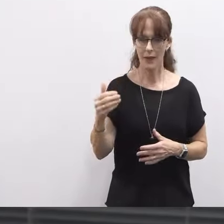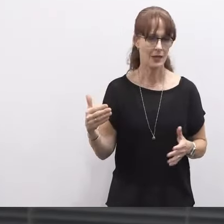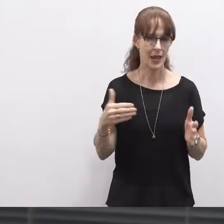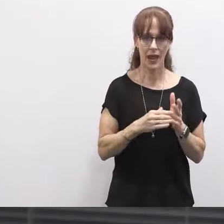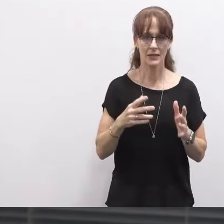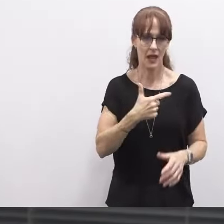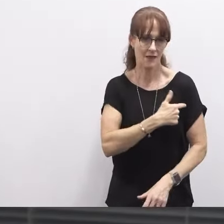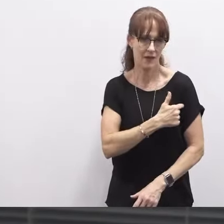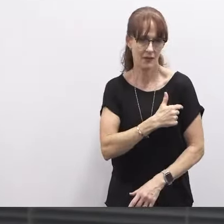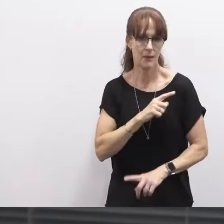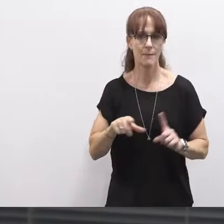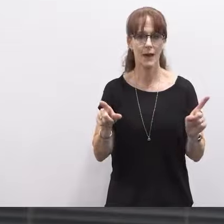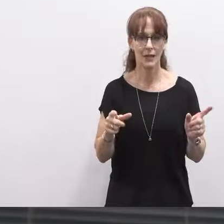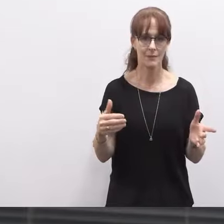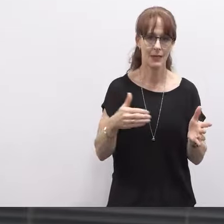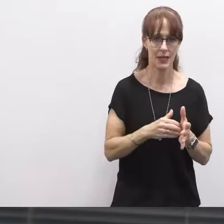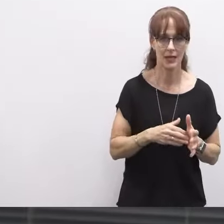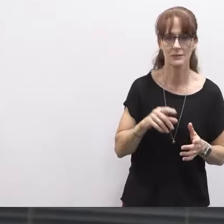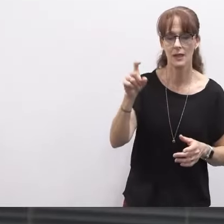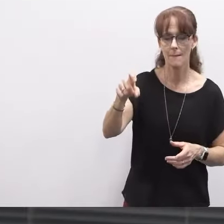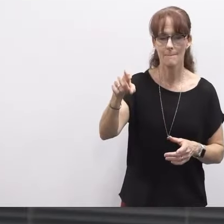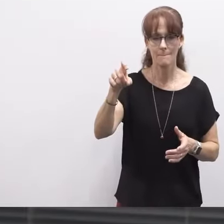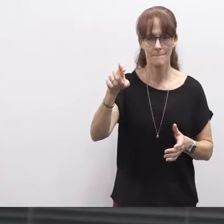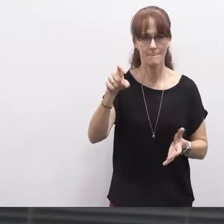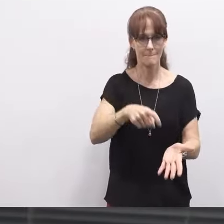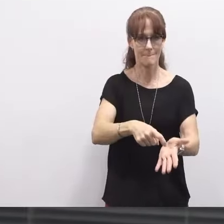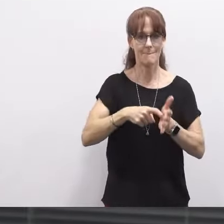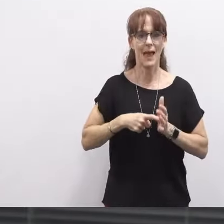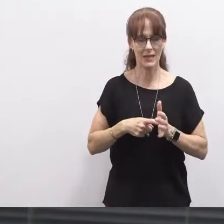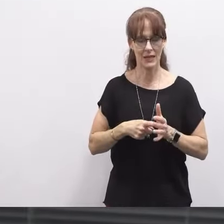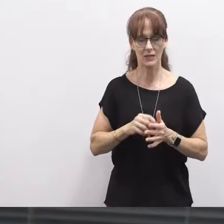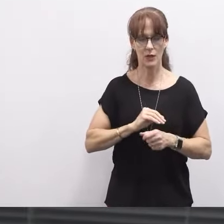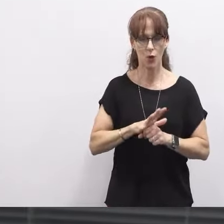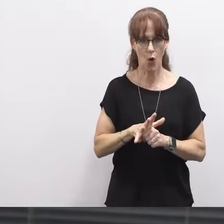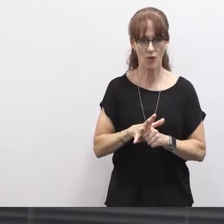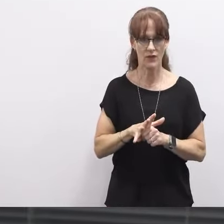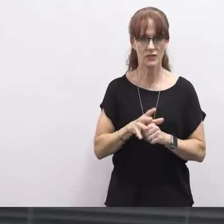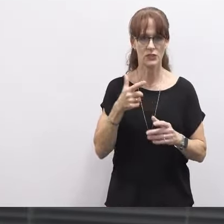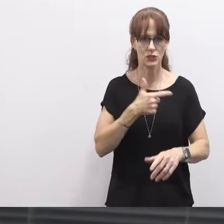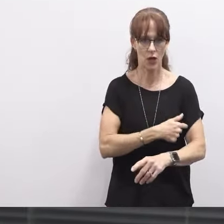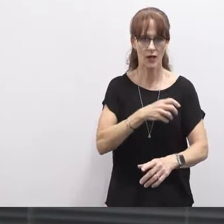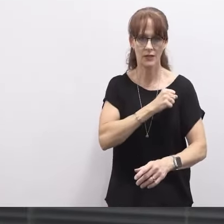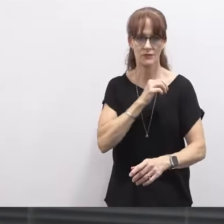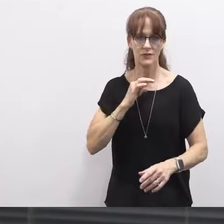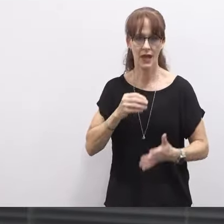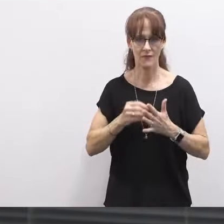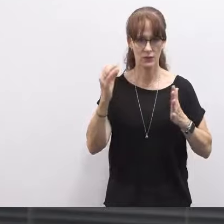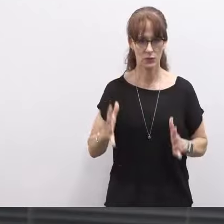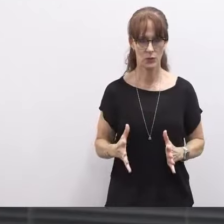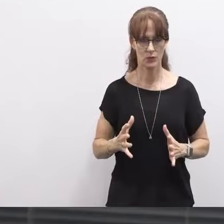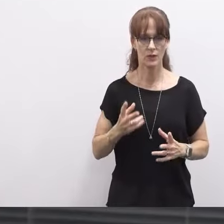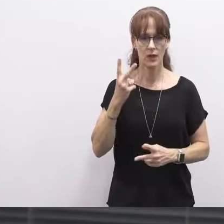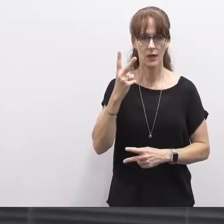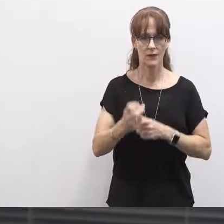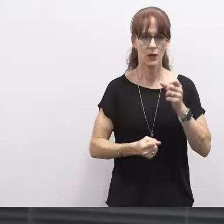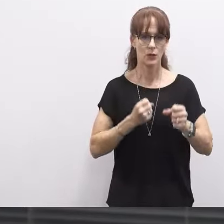but I am against the mandates for the COVID shot of the staff and students. We have almost two years of evidence